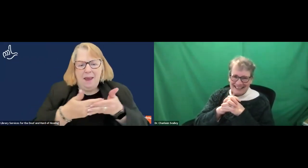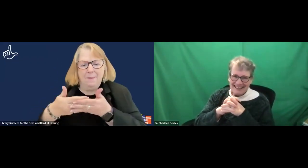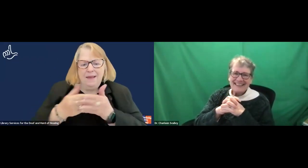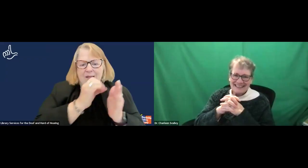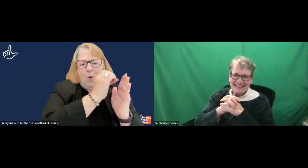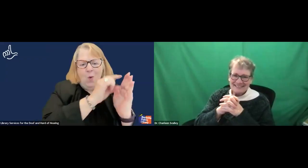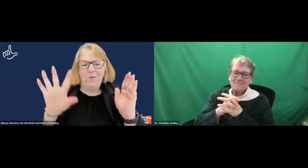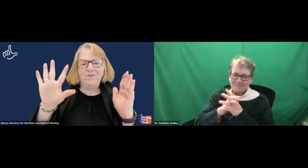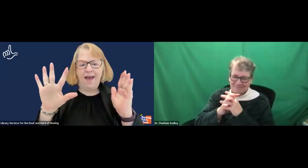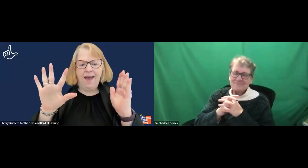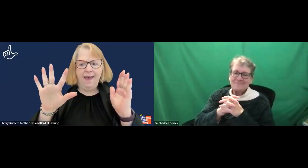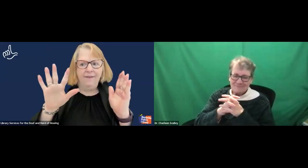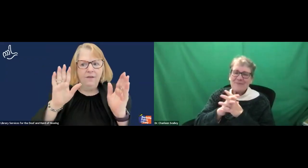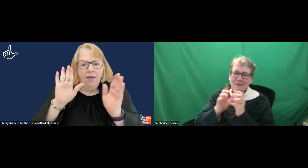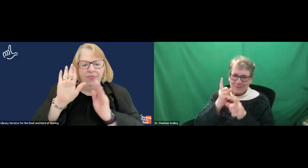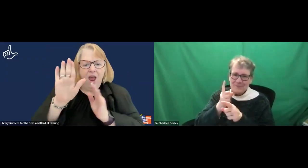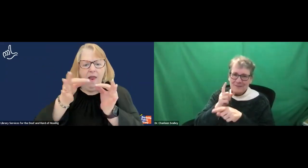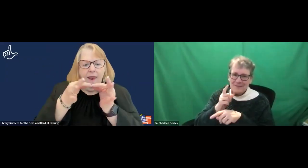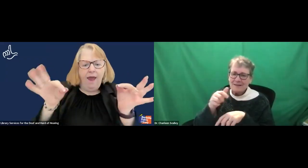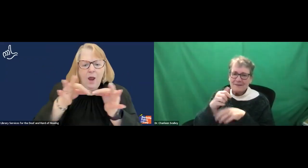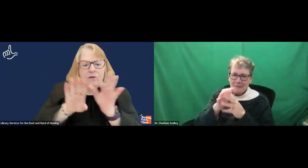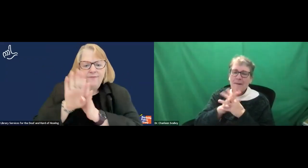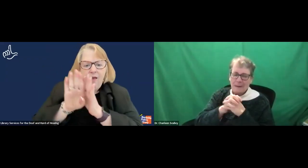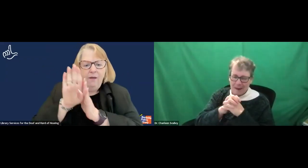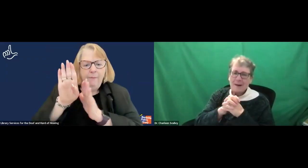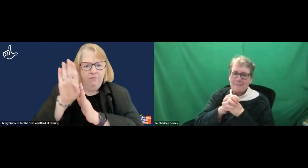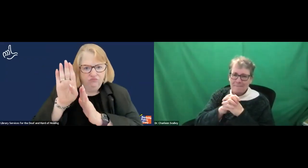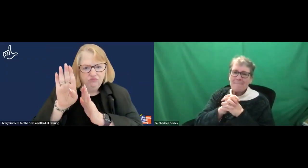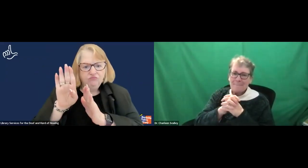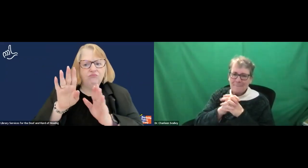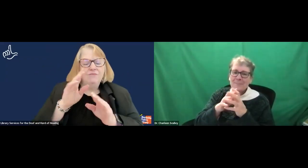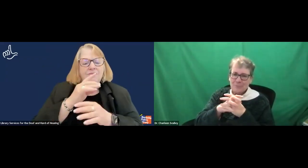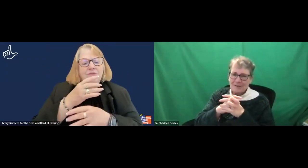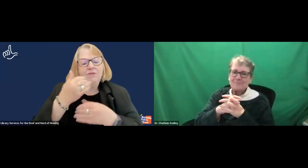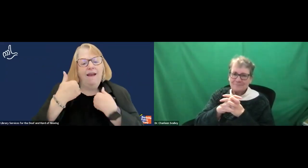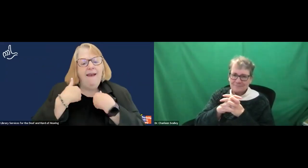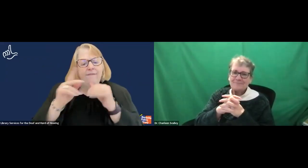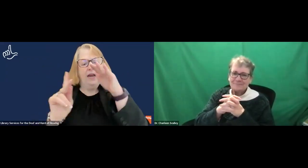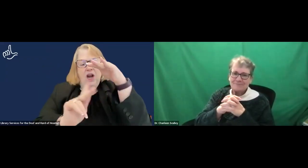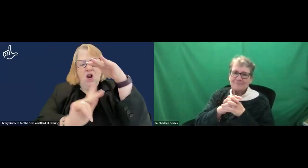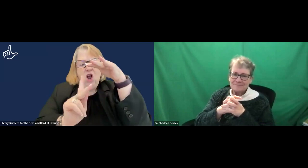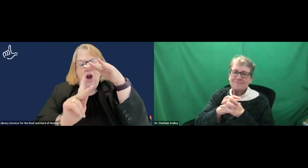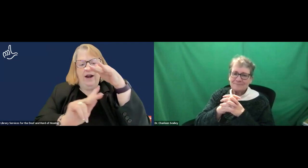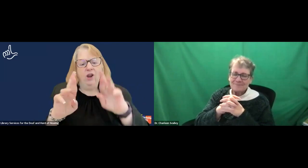[Interpreter for Brenda] LEAD-K will support infants, children ages 0 to 5